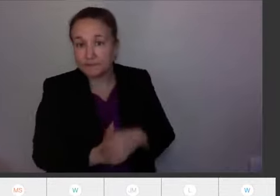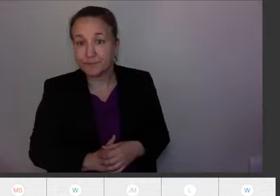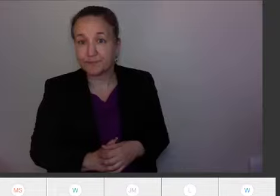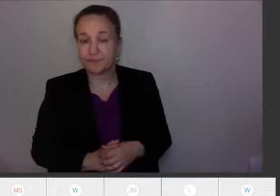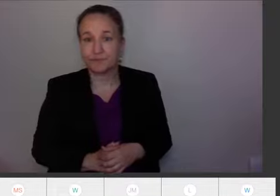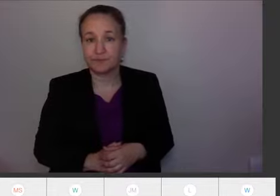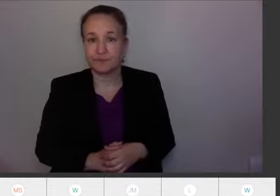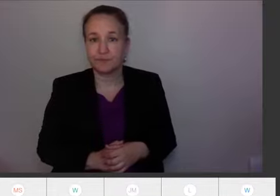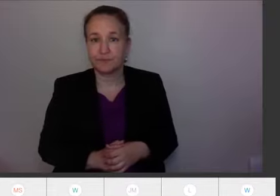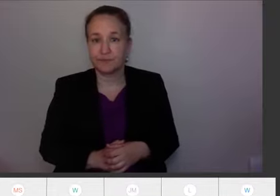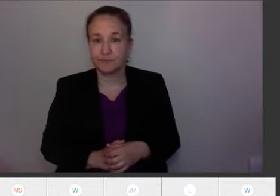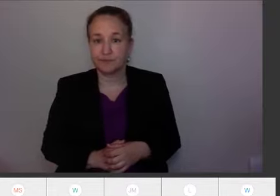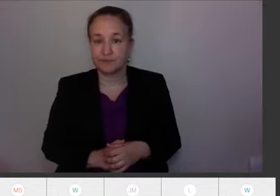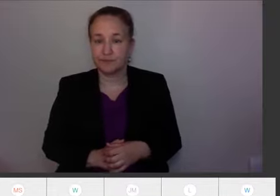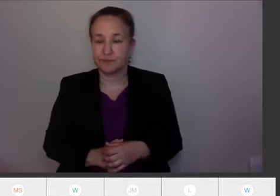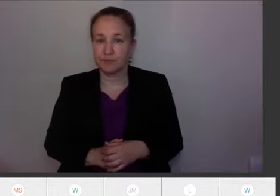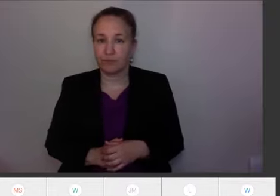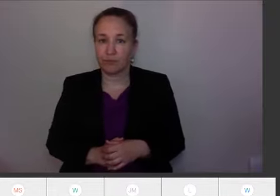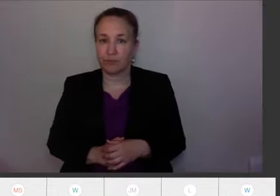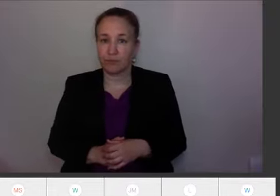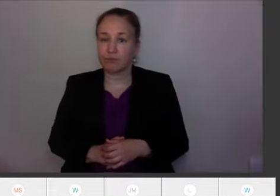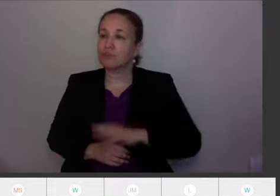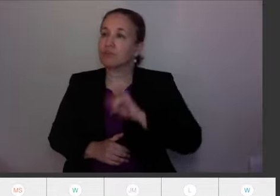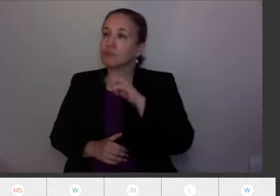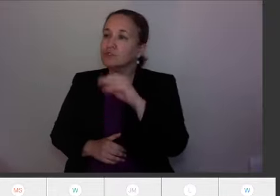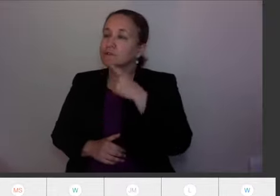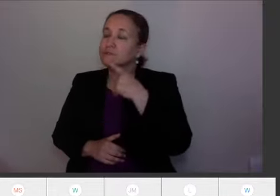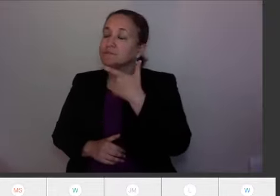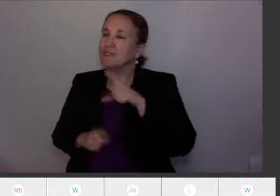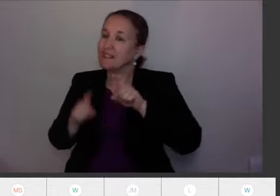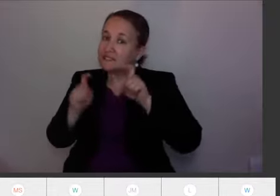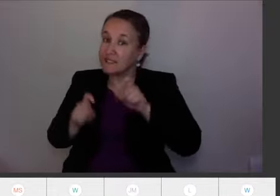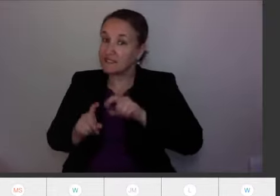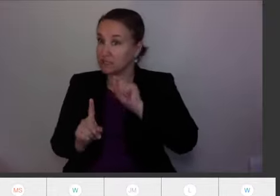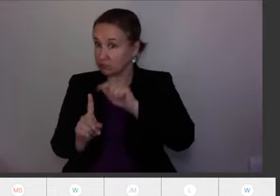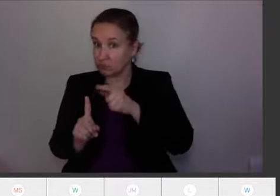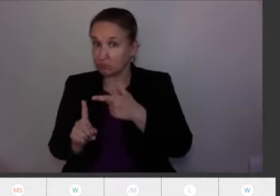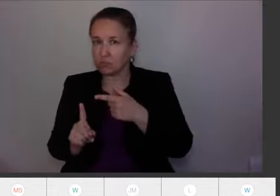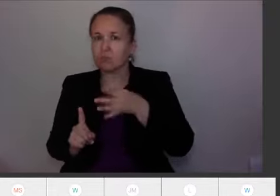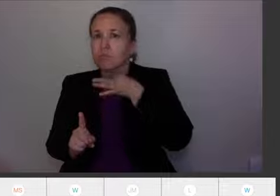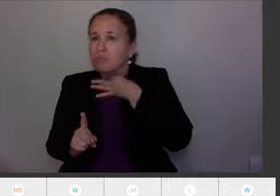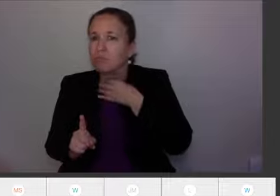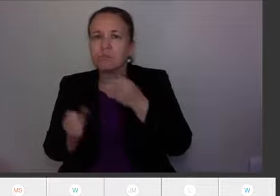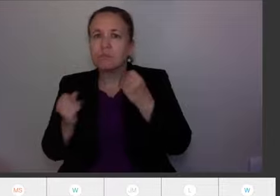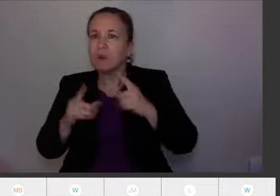[Reporter] uh testing um do you know how many tests are being done or is